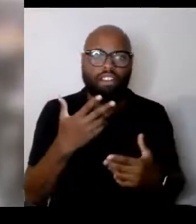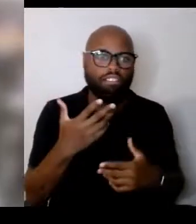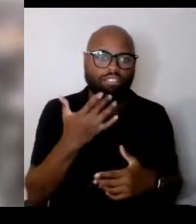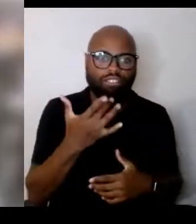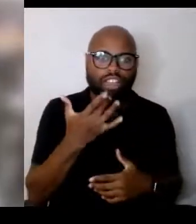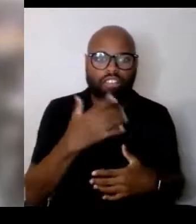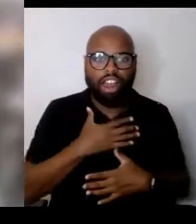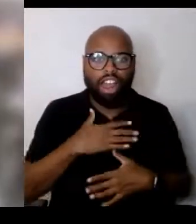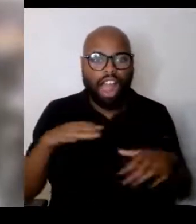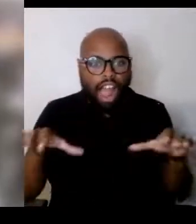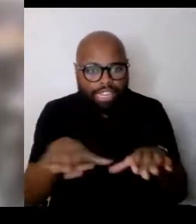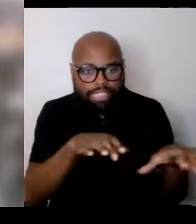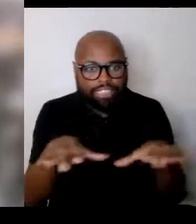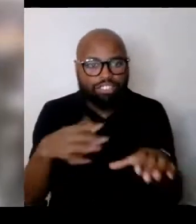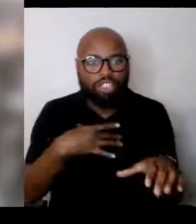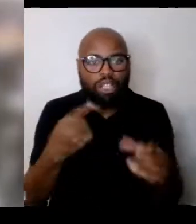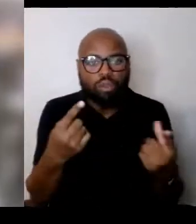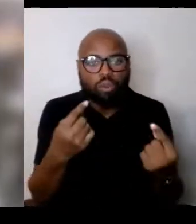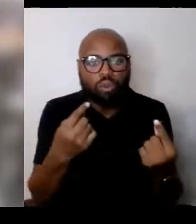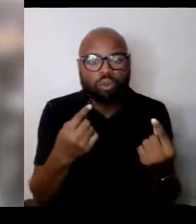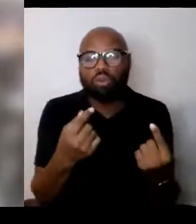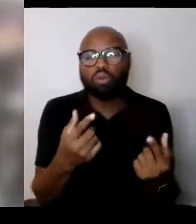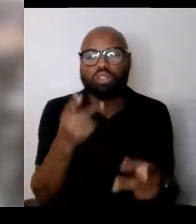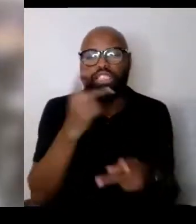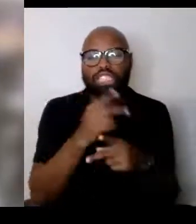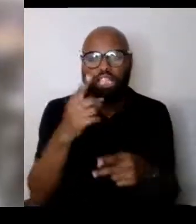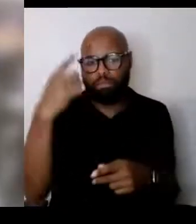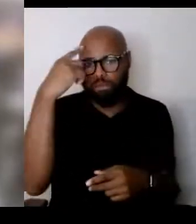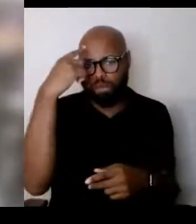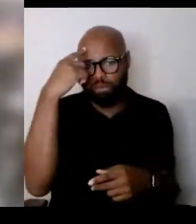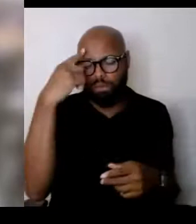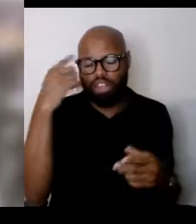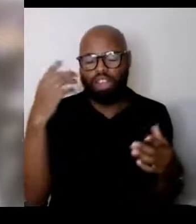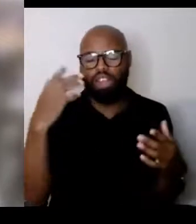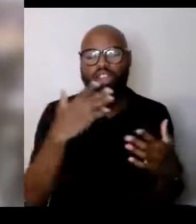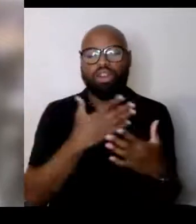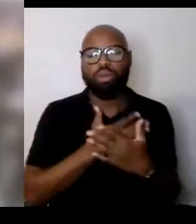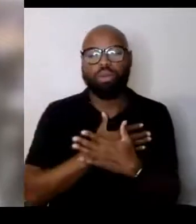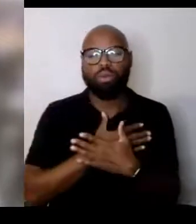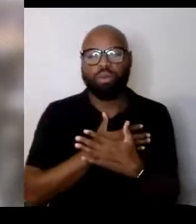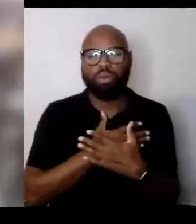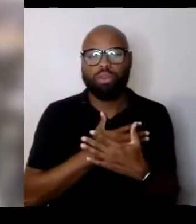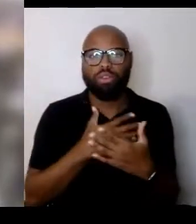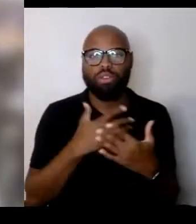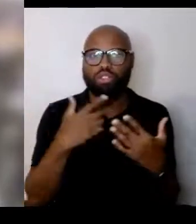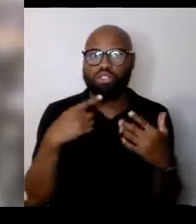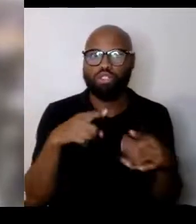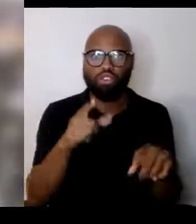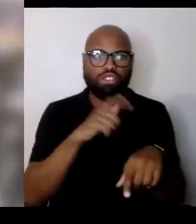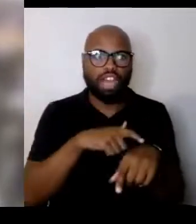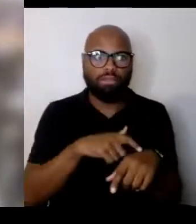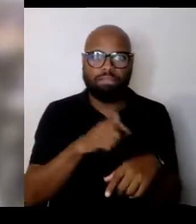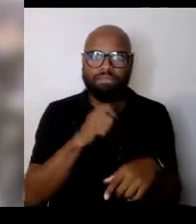to keep your mind occupied when things are uncertain, when we don't know what's next, we don't always have the answers.